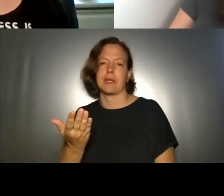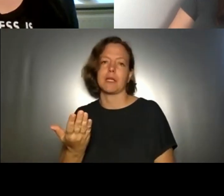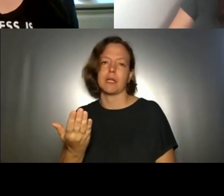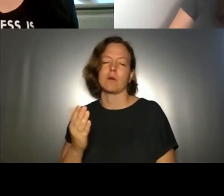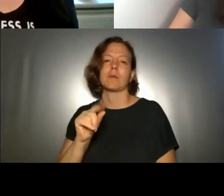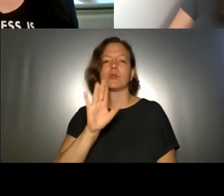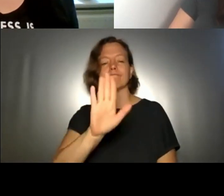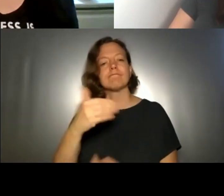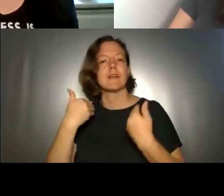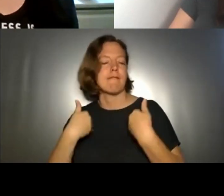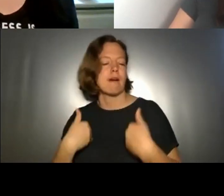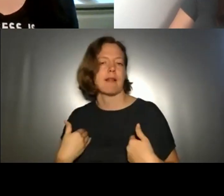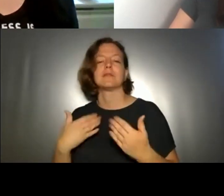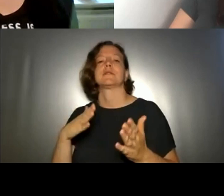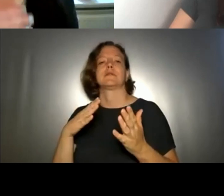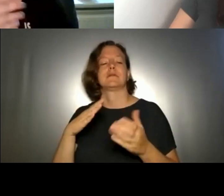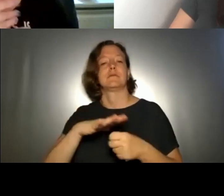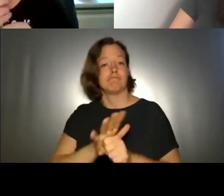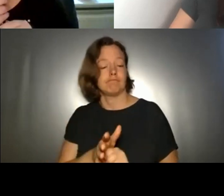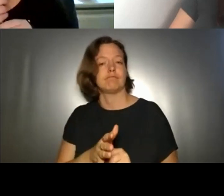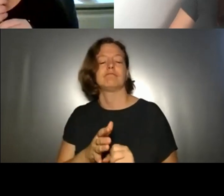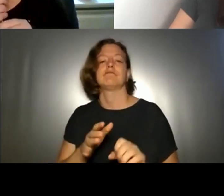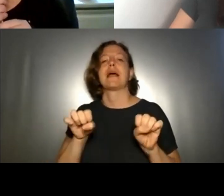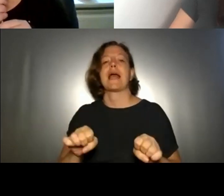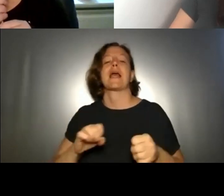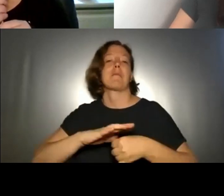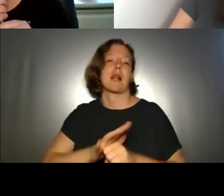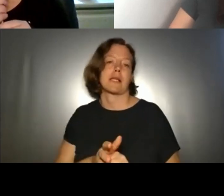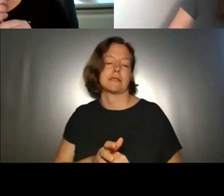For example, ableism, racism, transmisia.